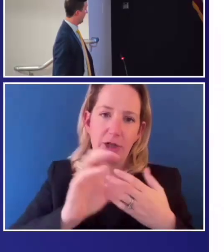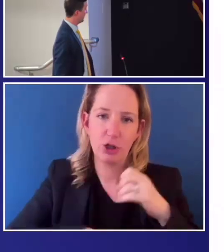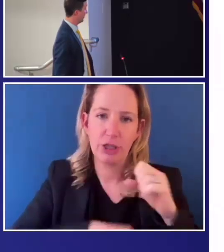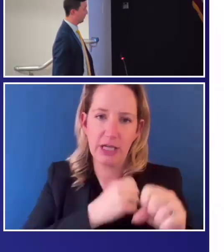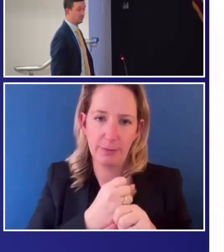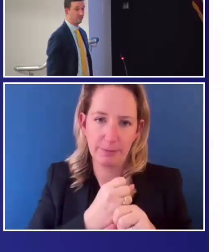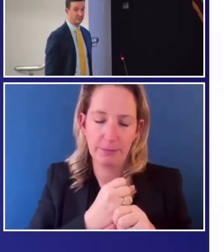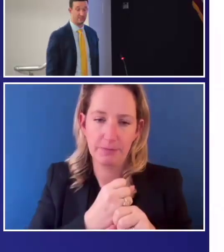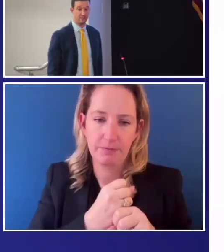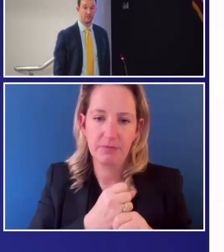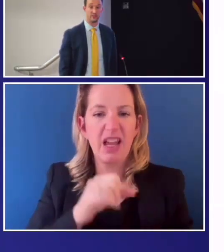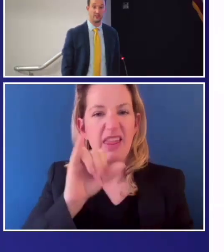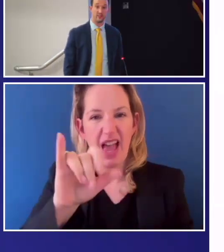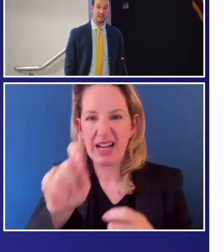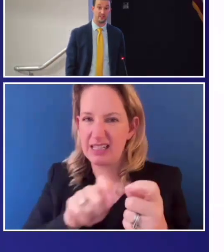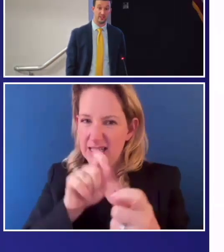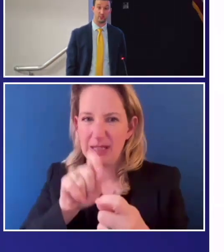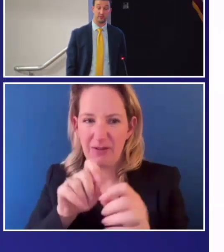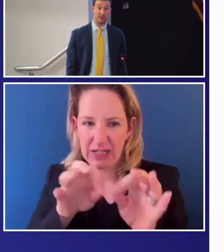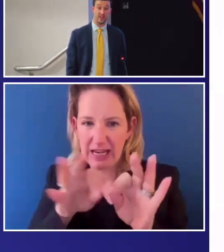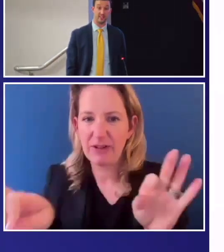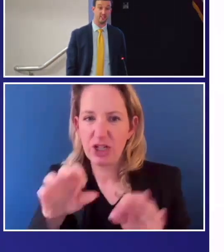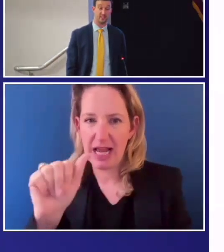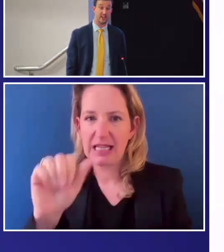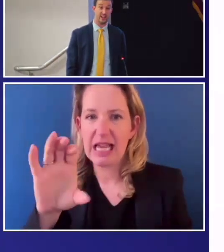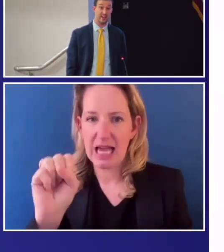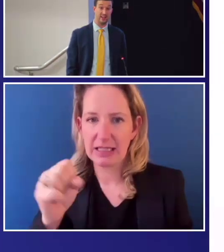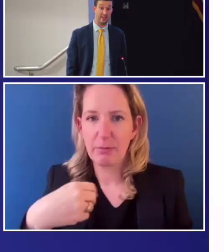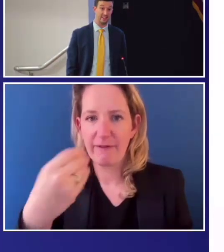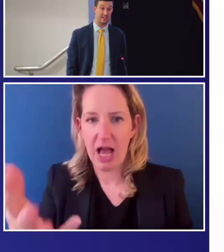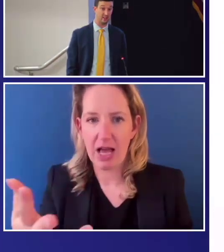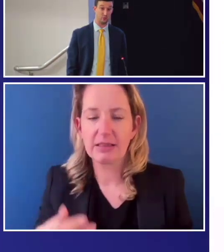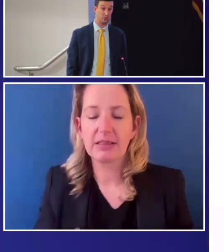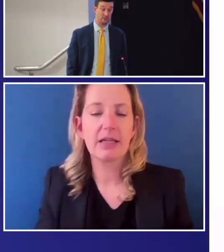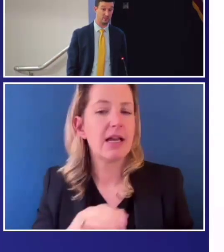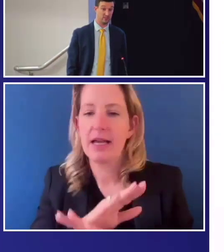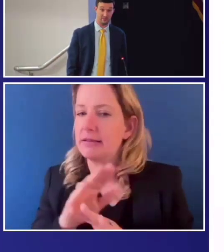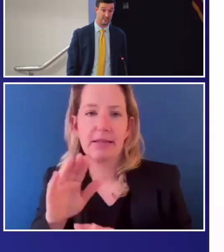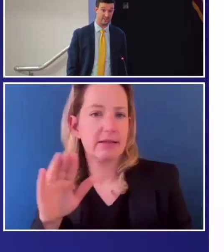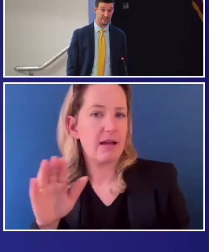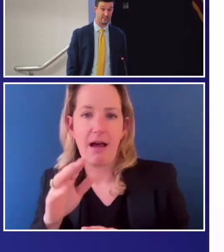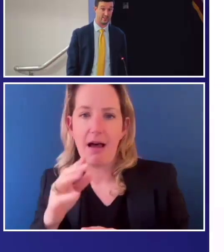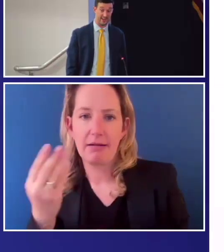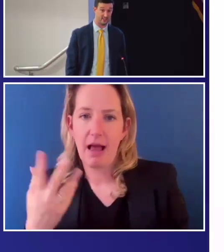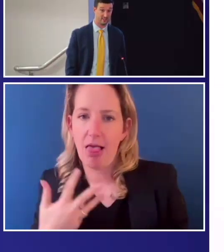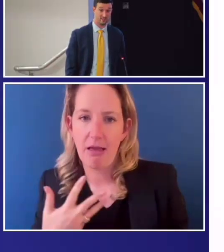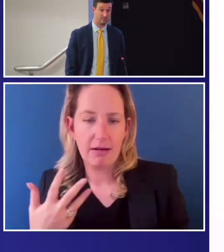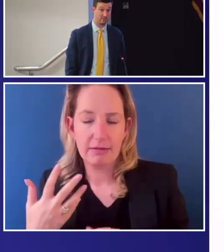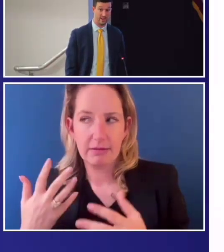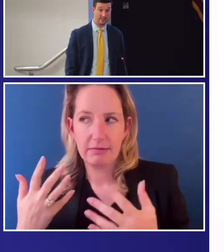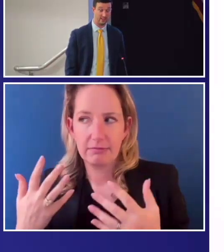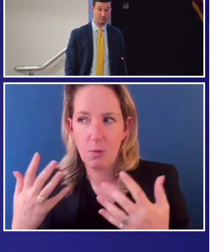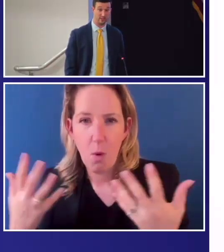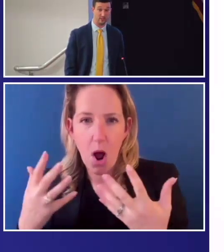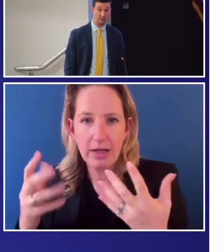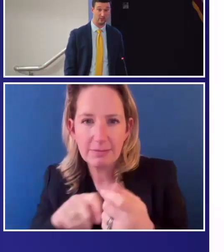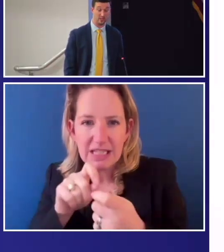That is a specific definition that the ACS provides. It does not tell us what specific tax line is being used.